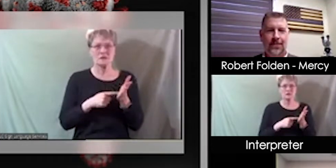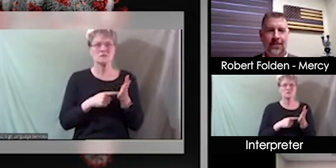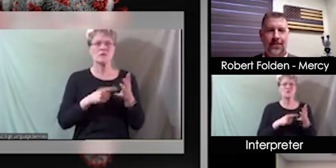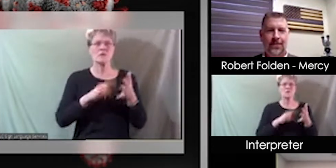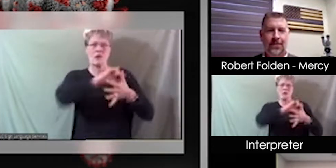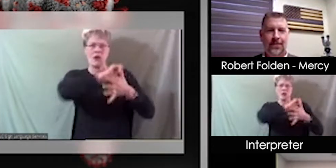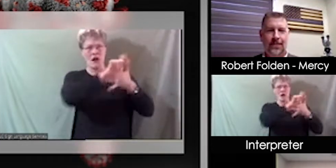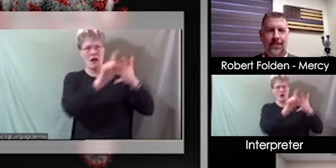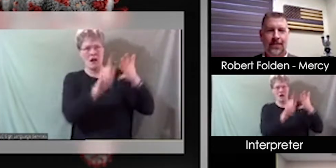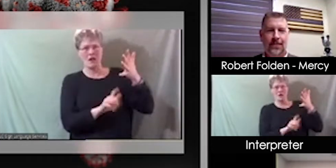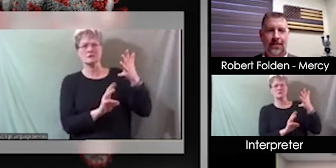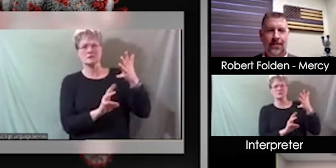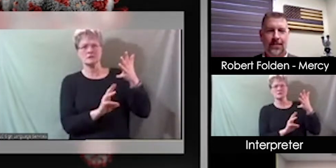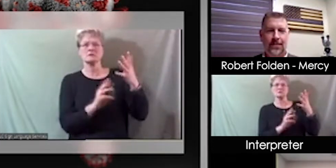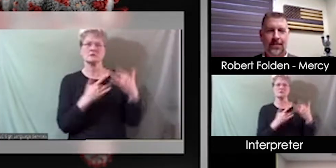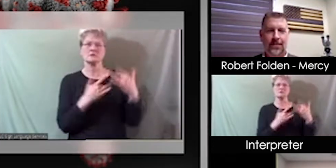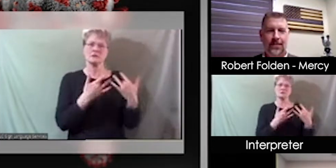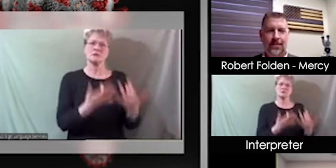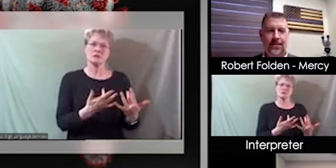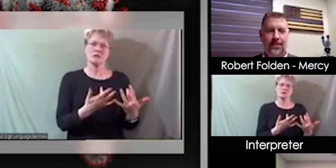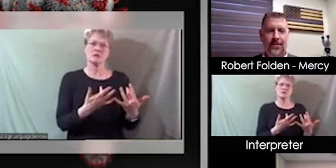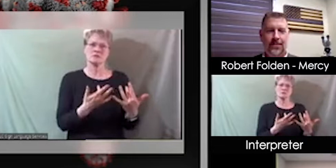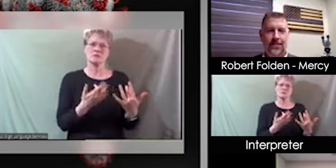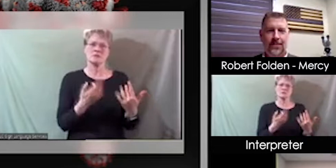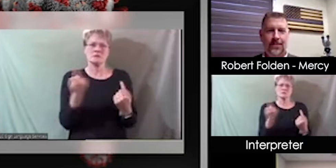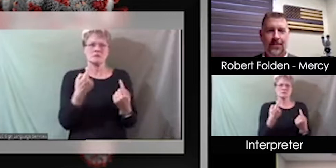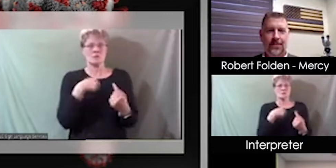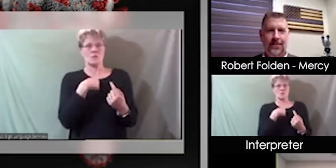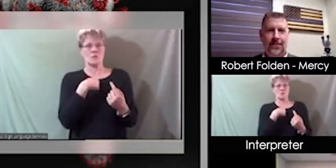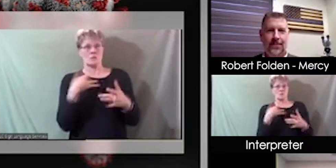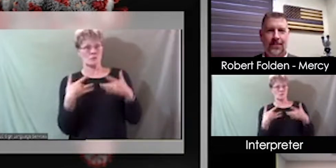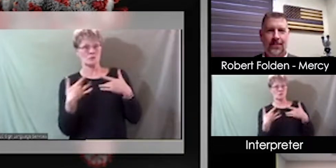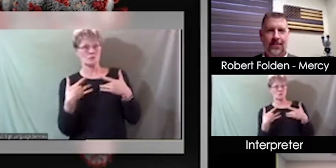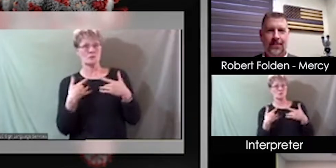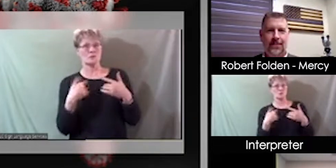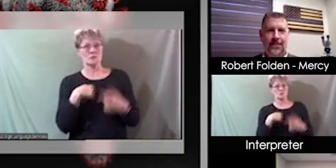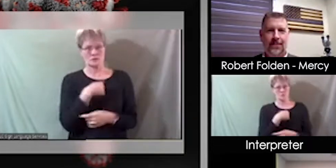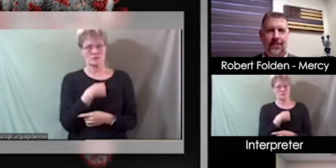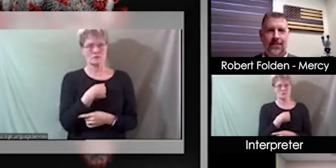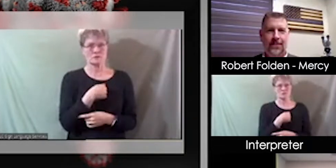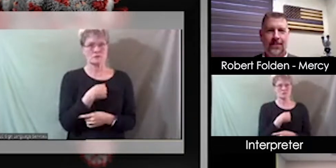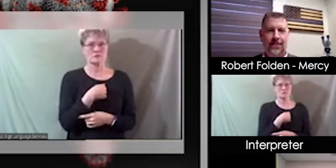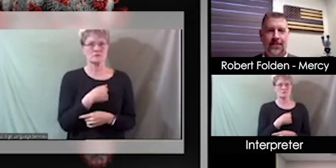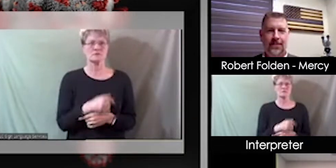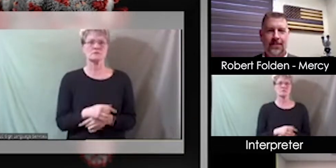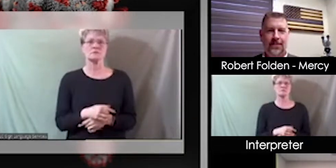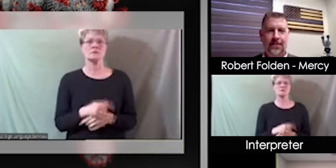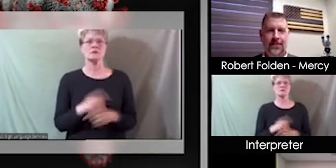you know from a clinical perspective a physician or other kind of healthcare provider is going to be asking about all those things and